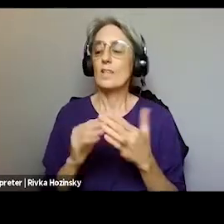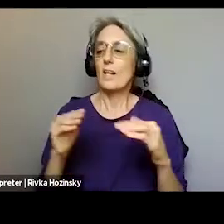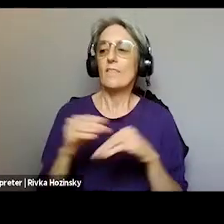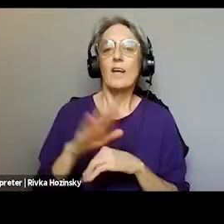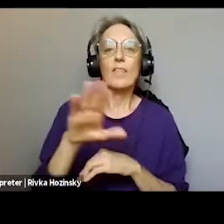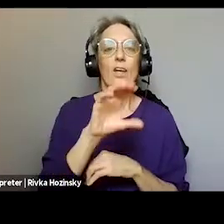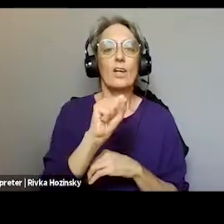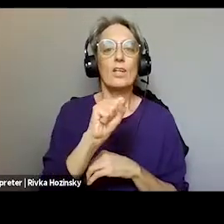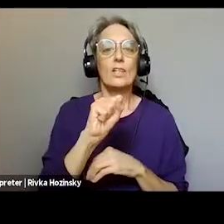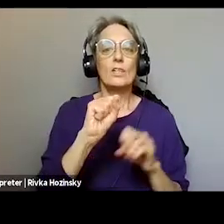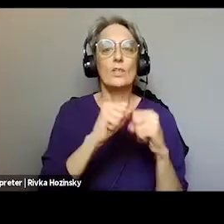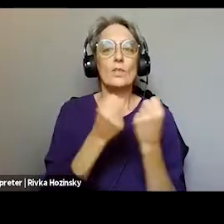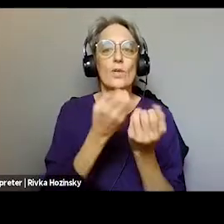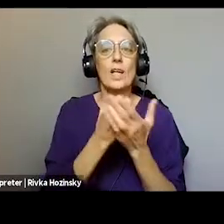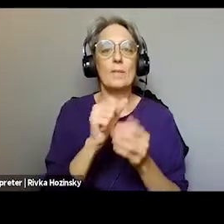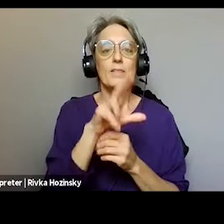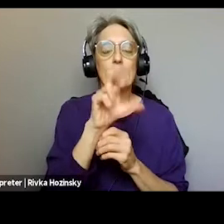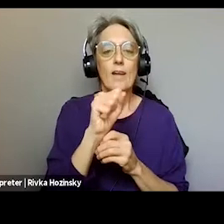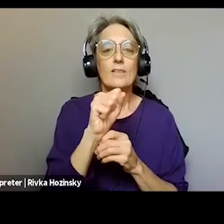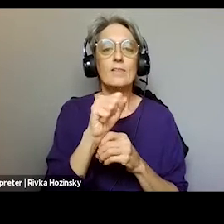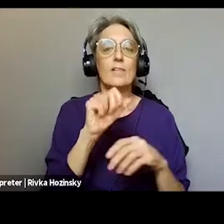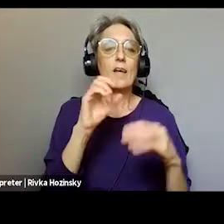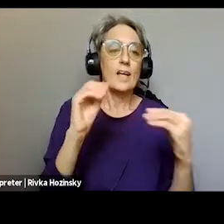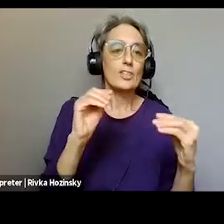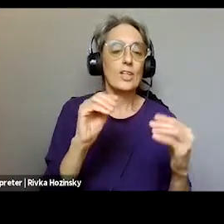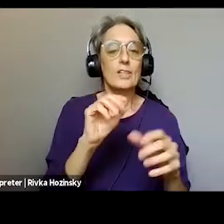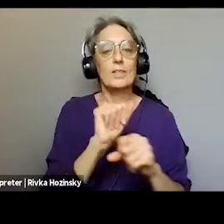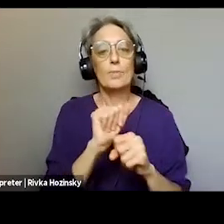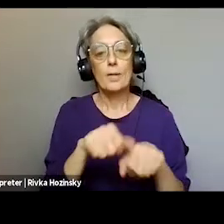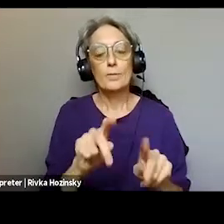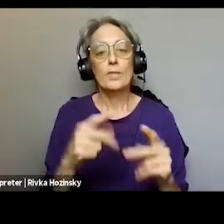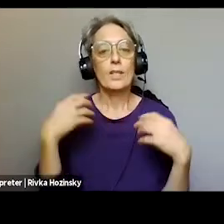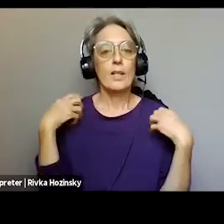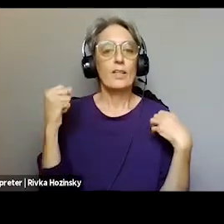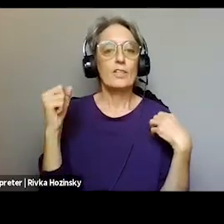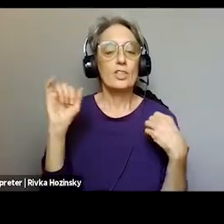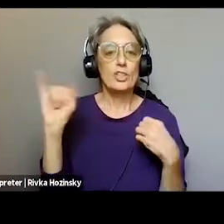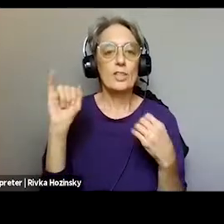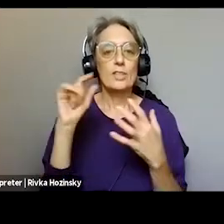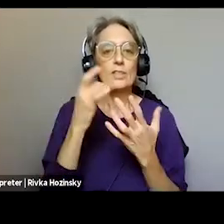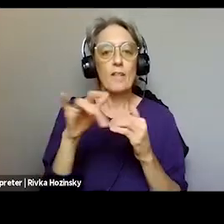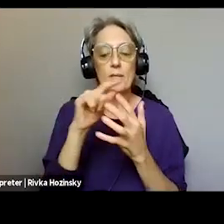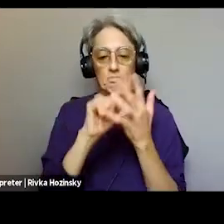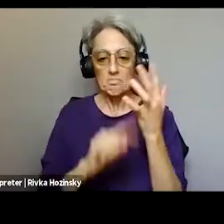educational attainment, employment opportunity, and health insurance availability and this factors